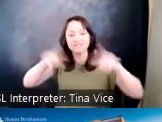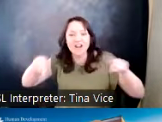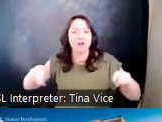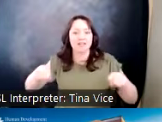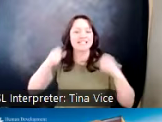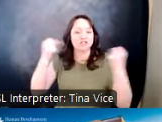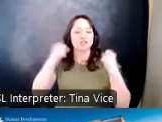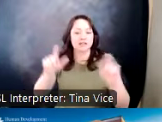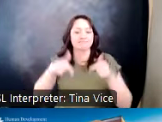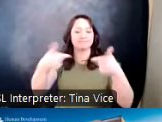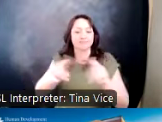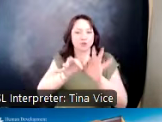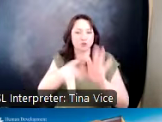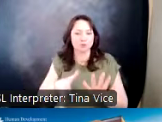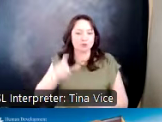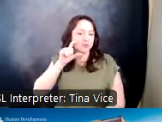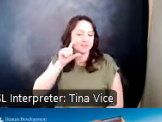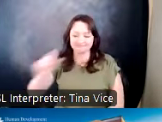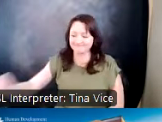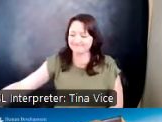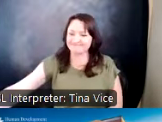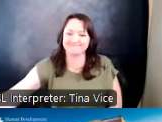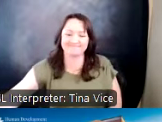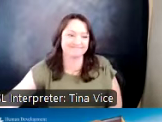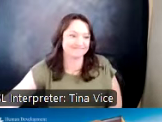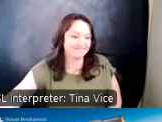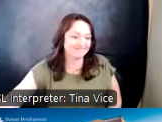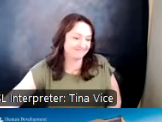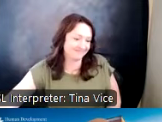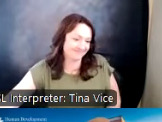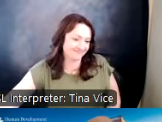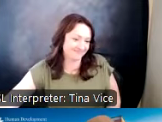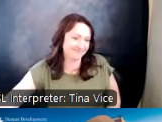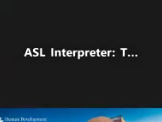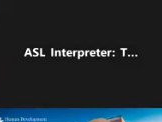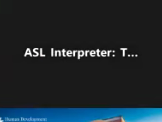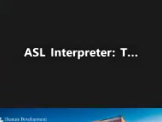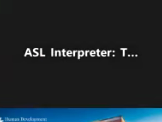getting the dish down from a shelf, this is the muscle that you're using. And for folks that had lower mobility movement,